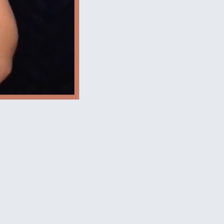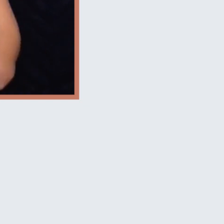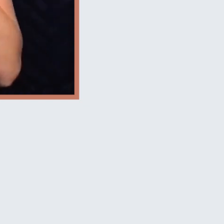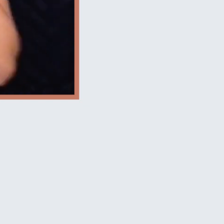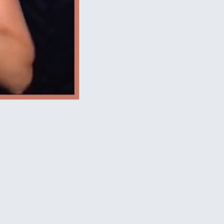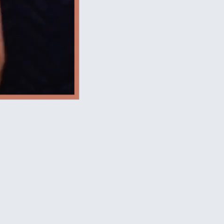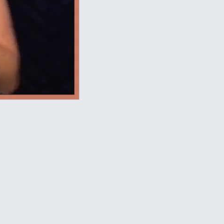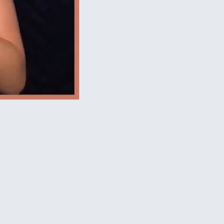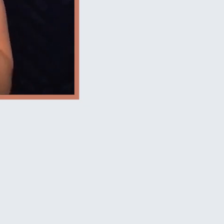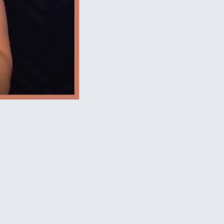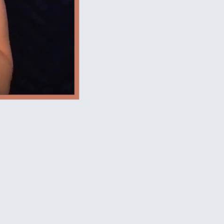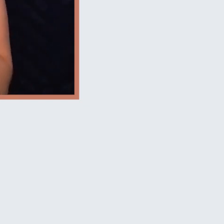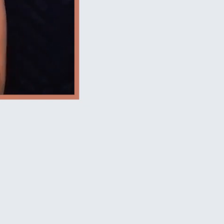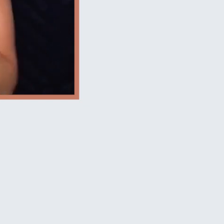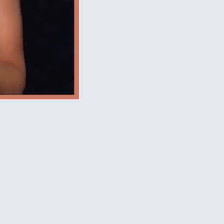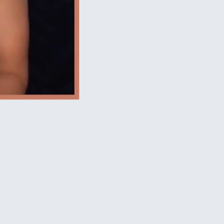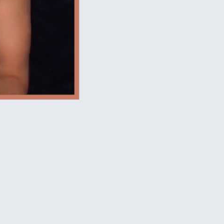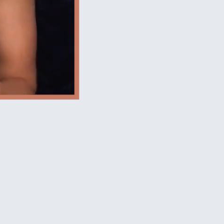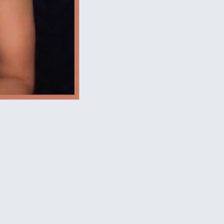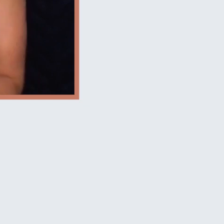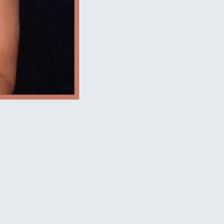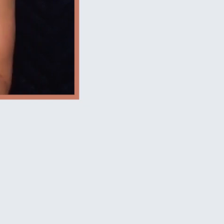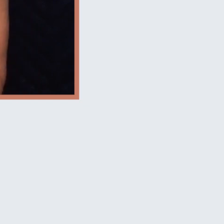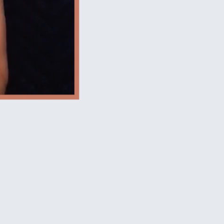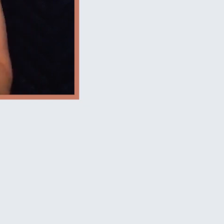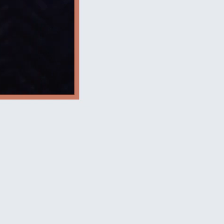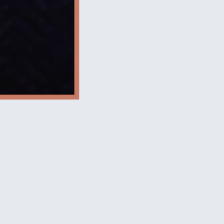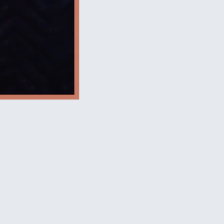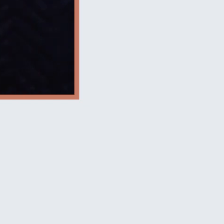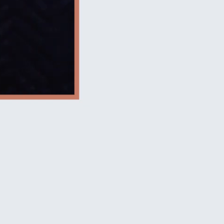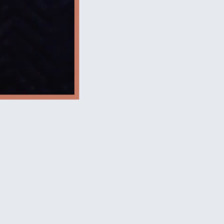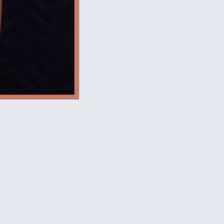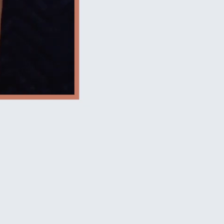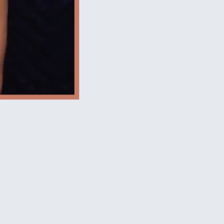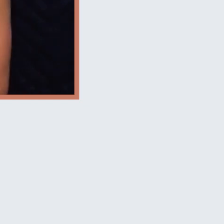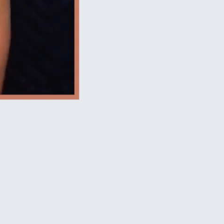and how to best represent each other and support and uplift everyone within the industry,